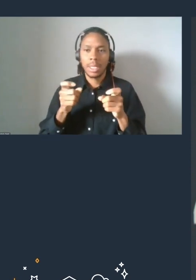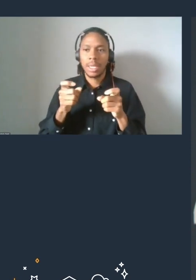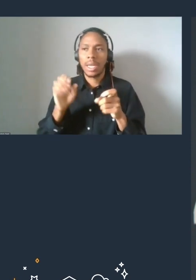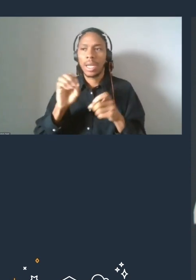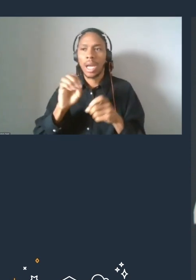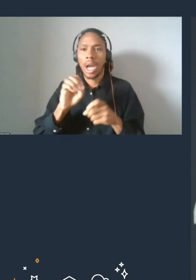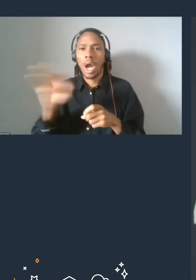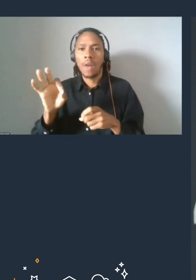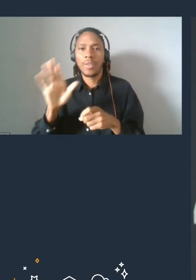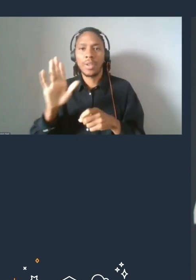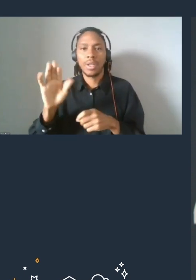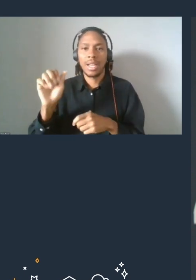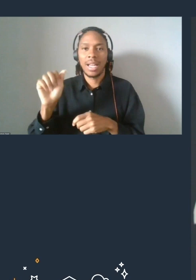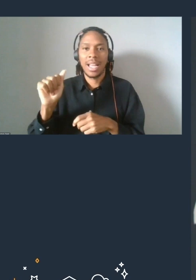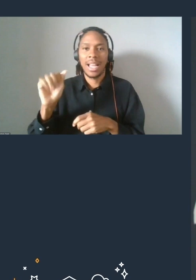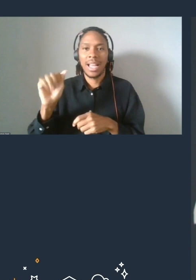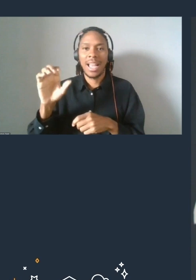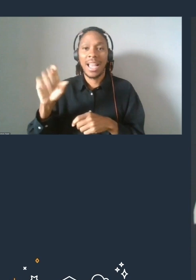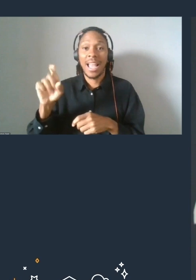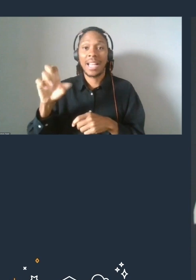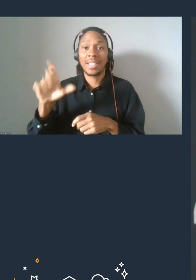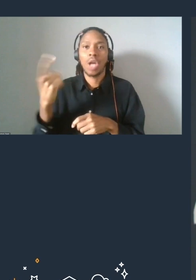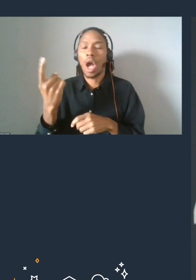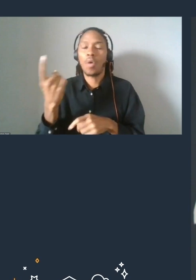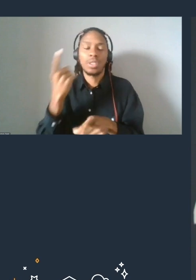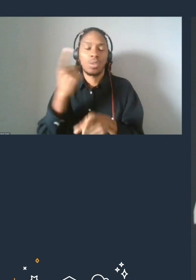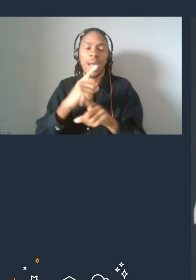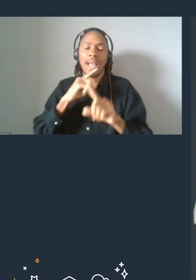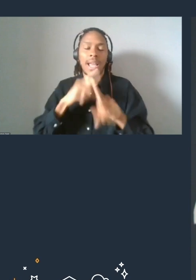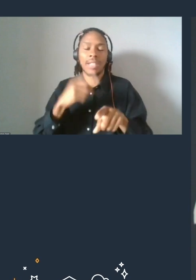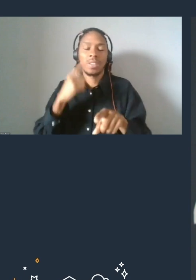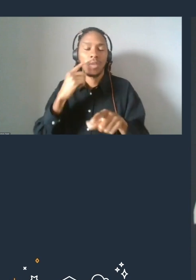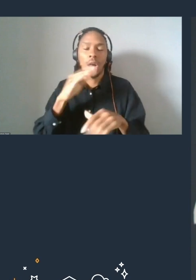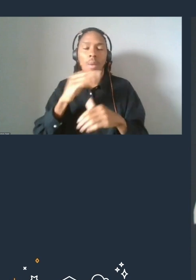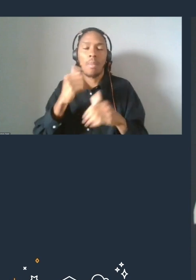is almost the right answer for almost every use case. That's right.